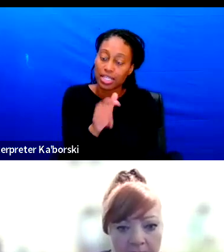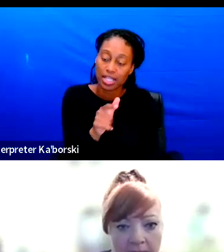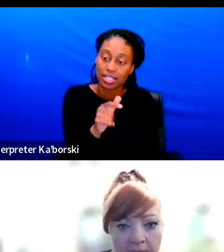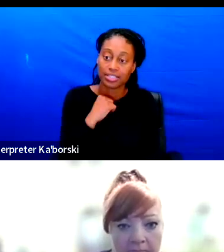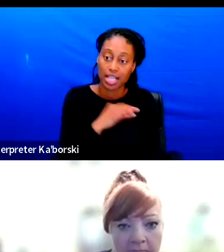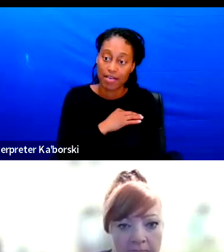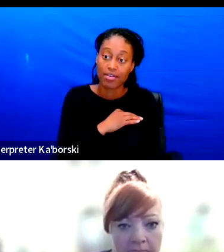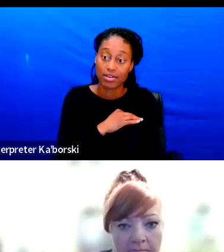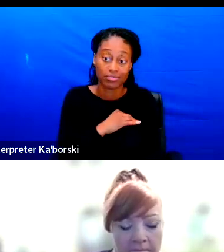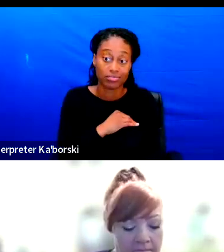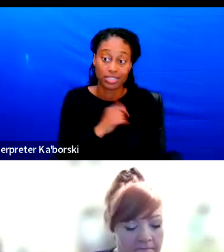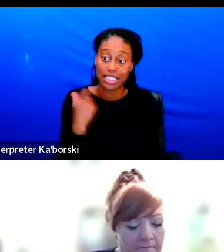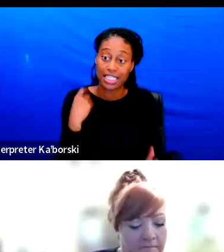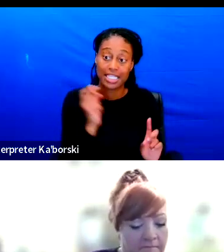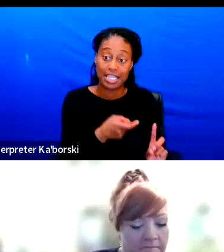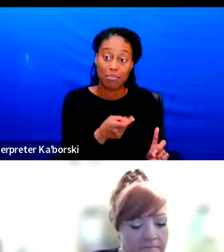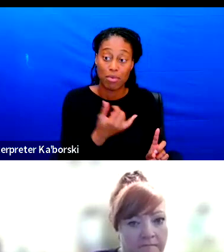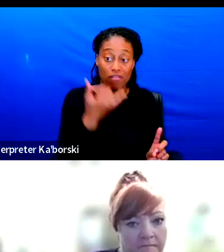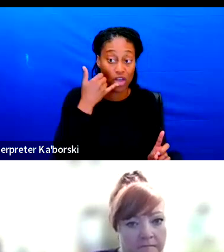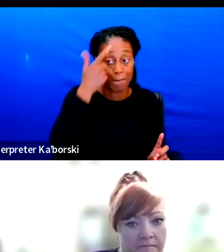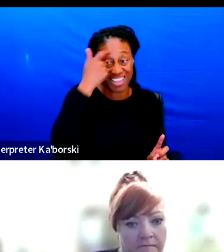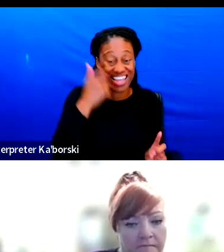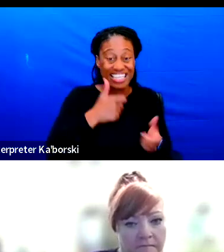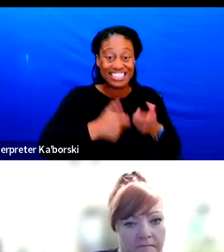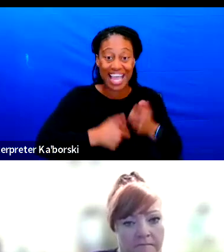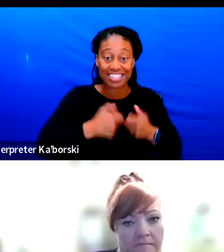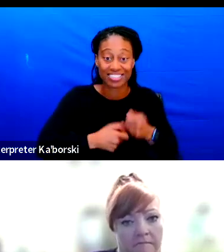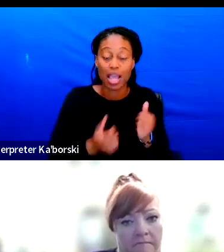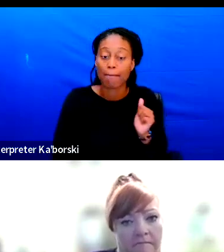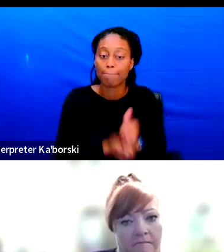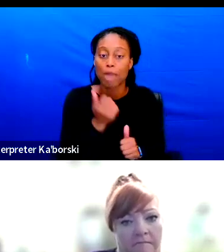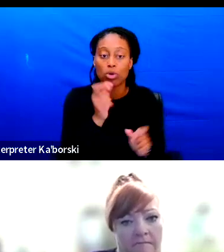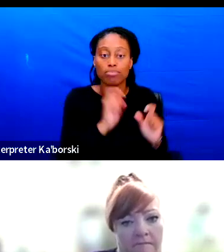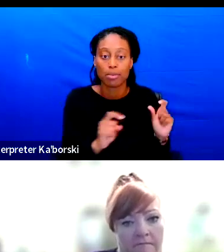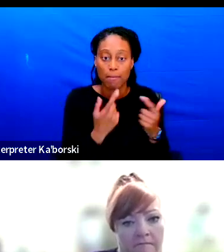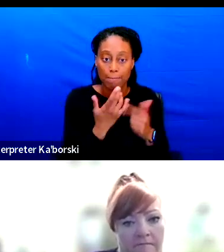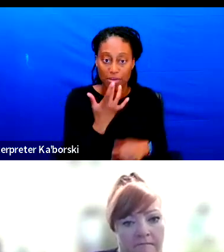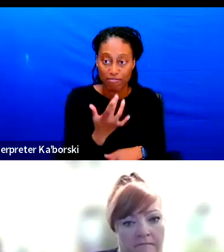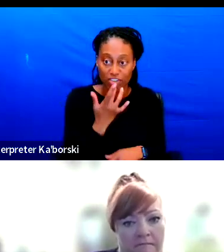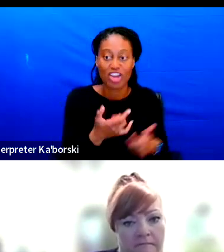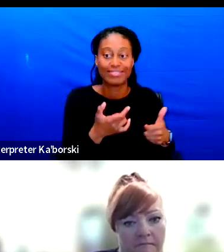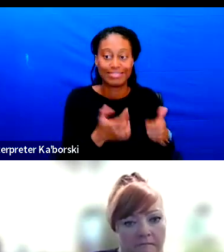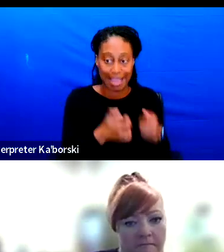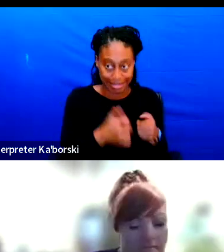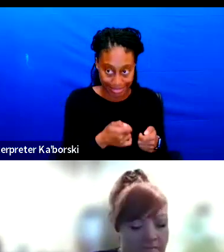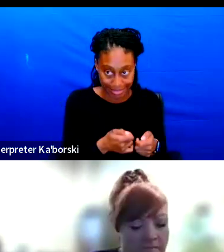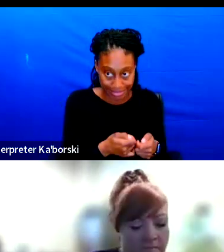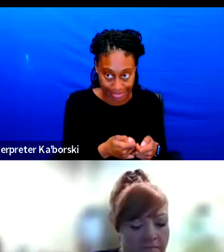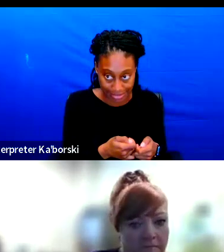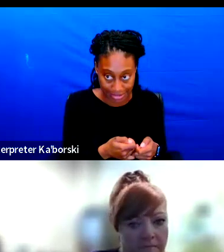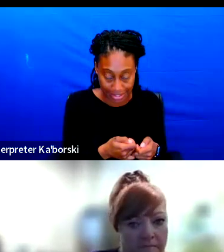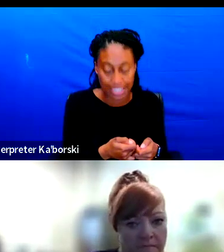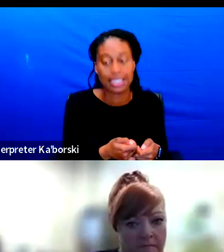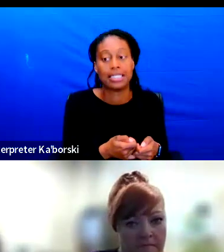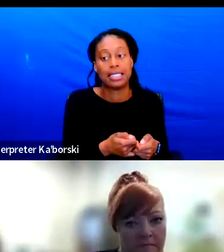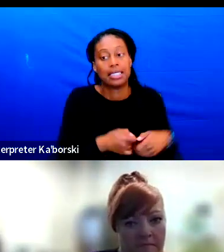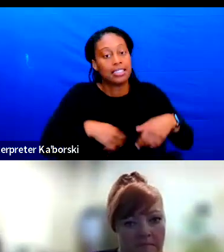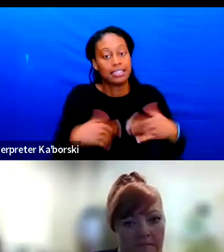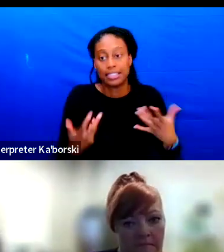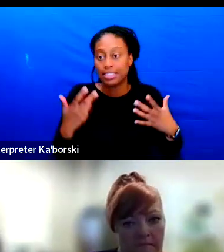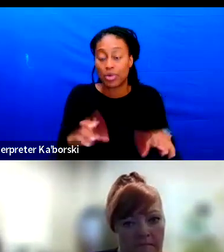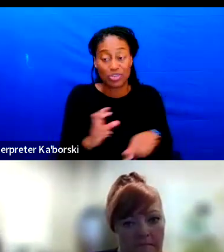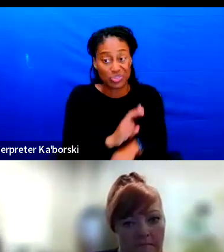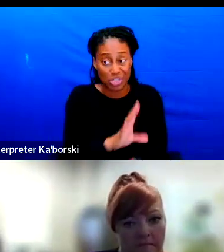Kyle Kleist: because texting is just the way that so many of the people they're working with are going that it was and what I'm using their personal phone for that.